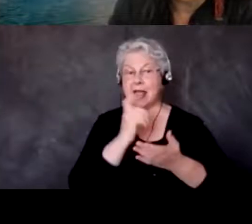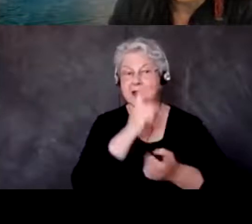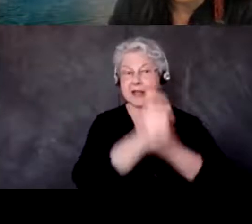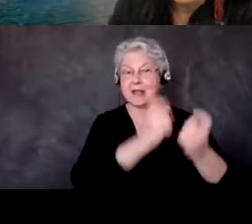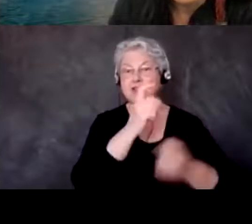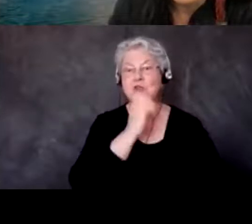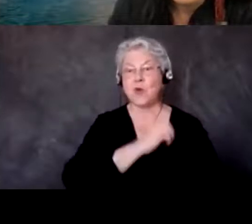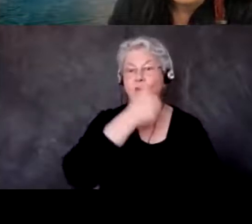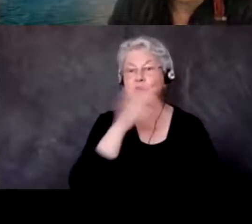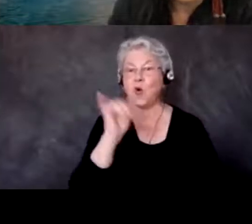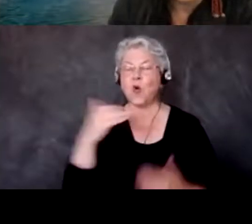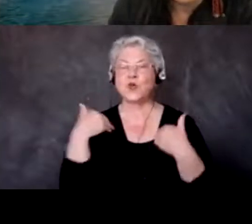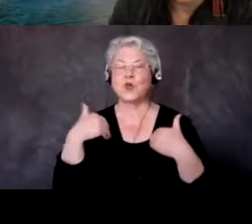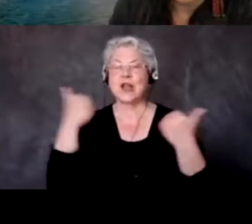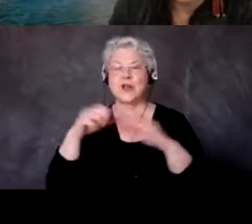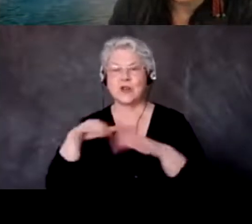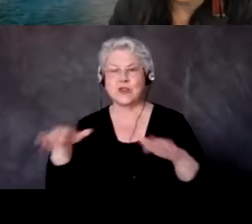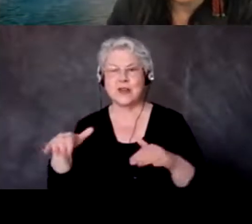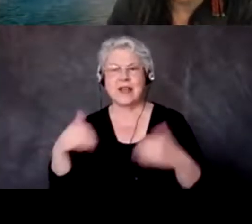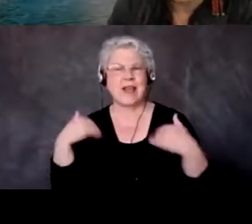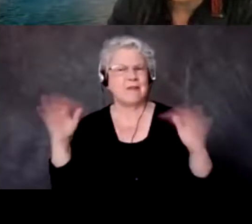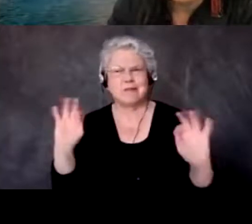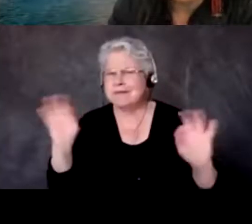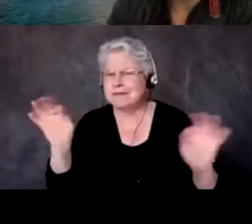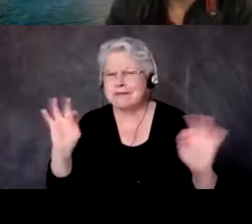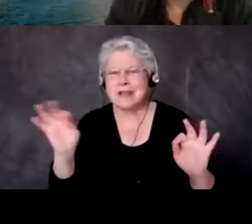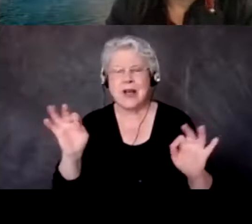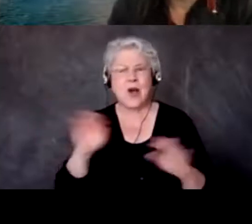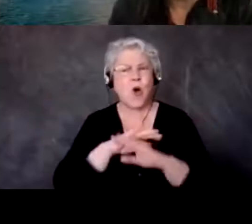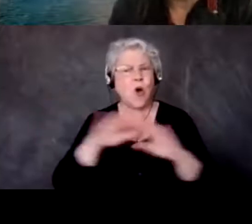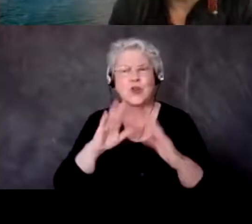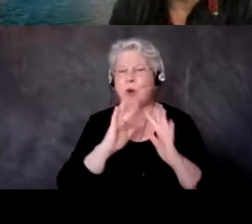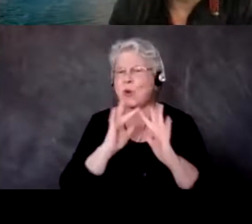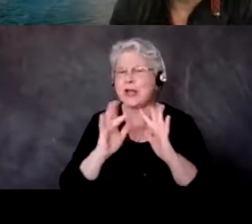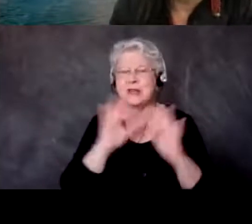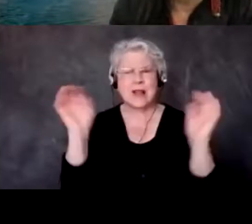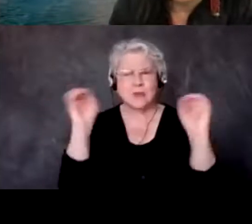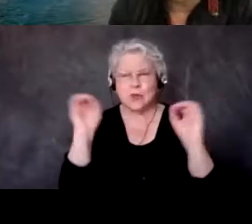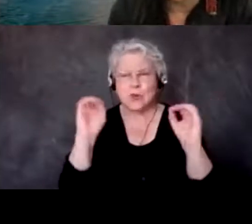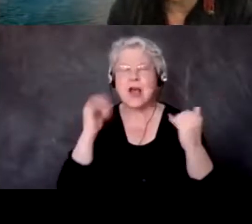children. They didn't that or they didn’t have Internet and now we’re building that capacity